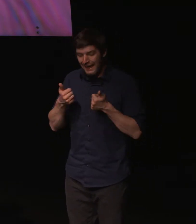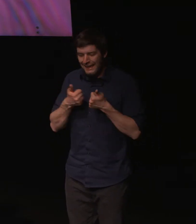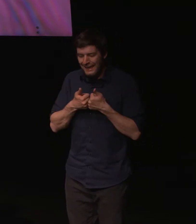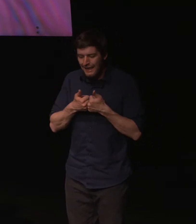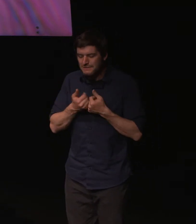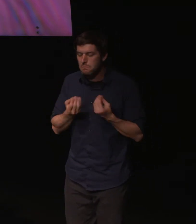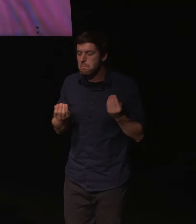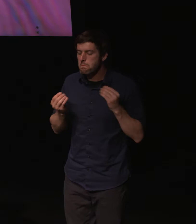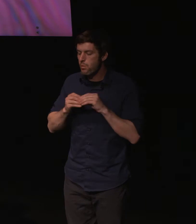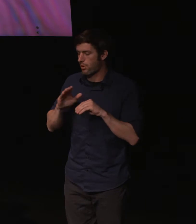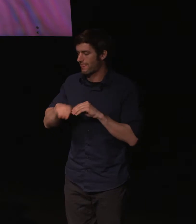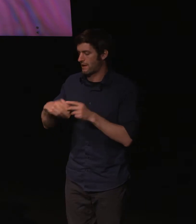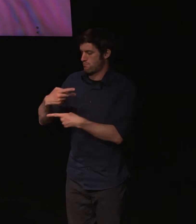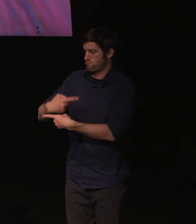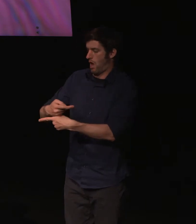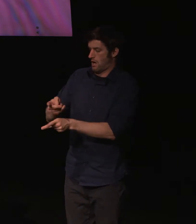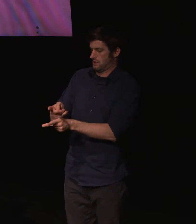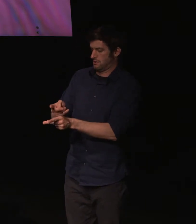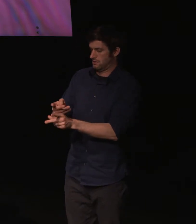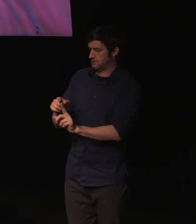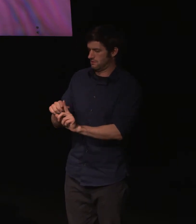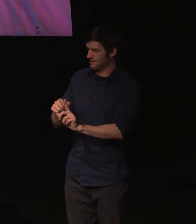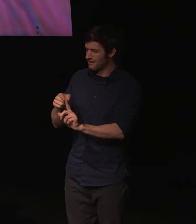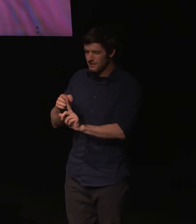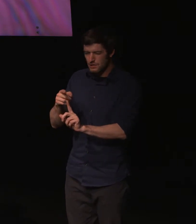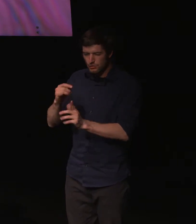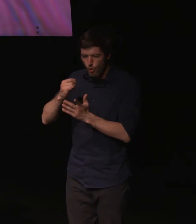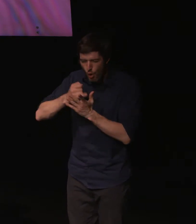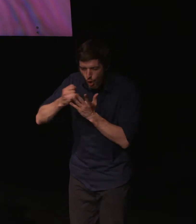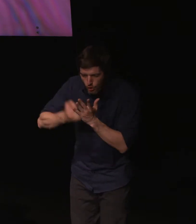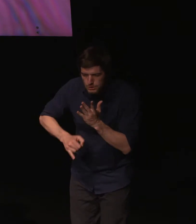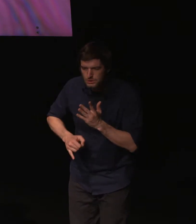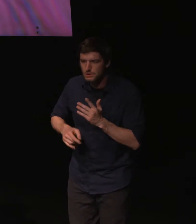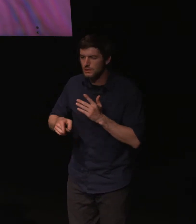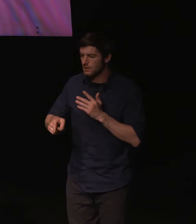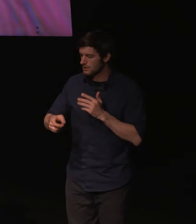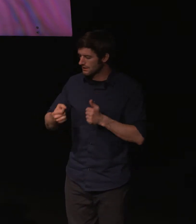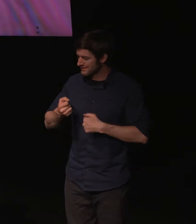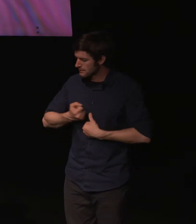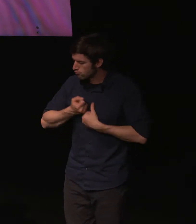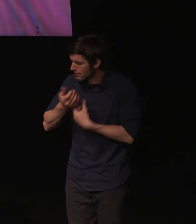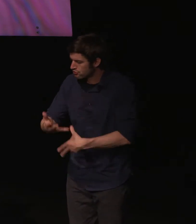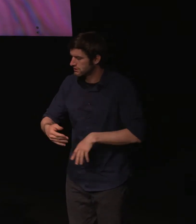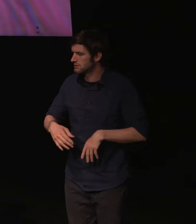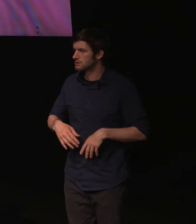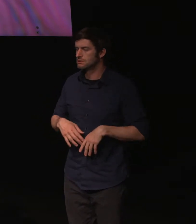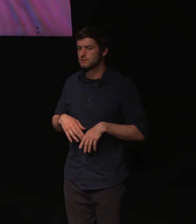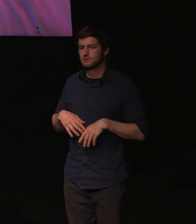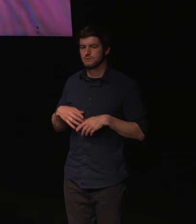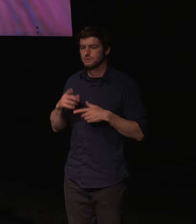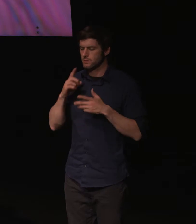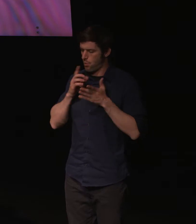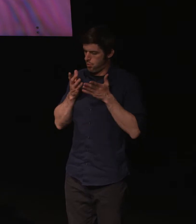Games are art form, games are expression, games are a way to bare your soul to the world.